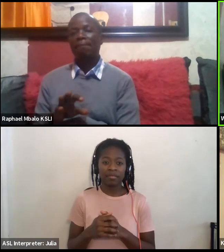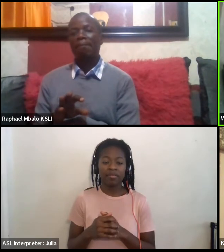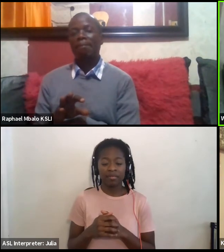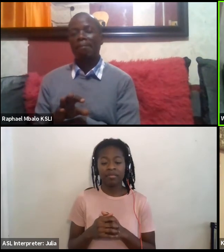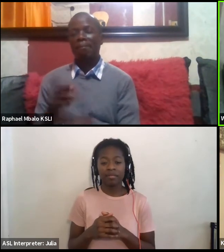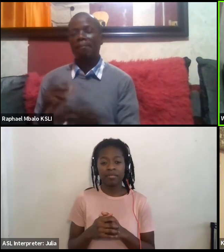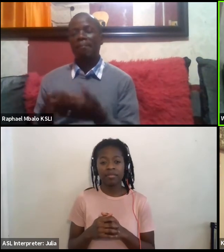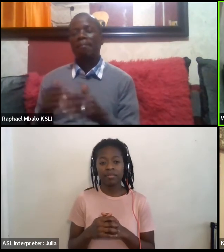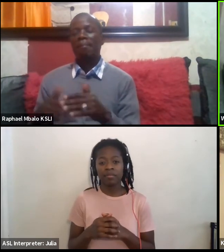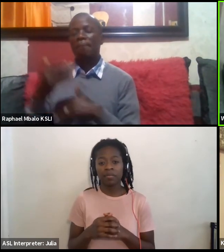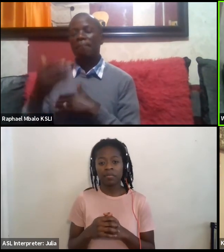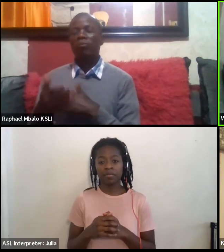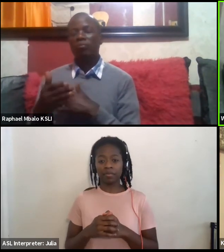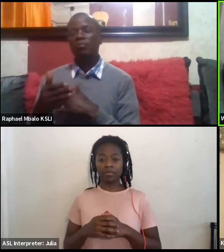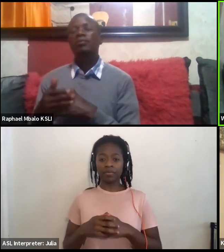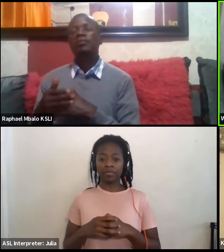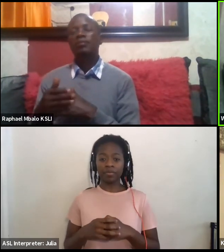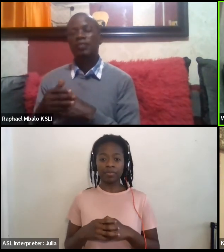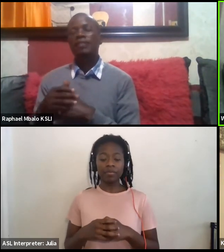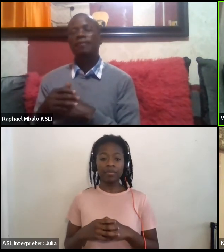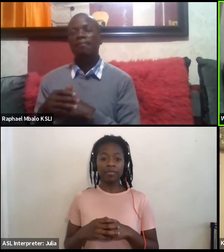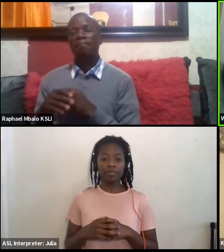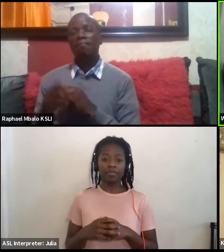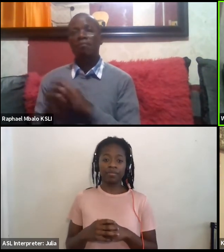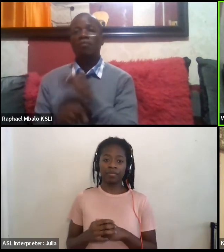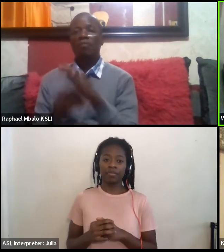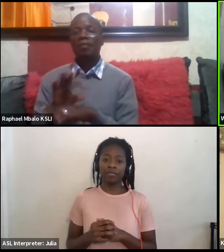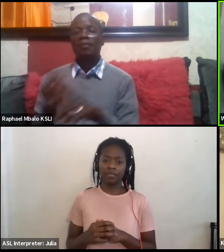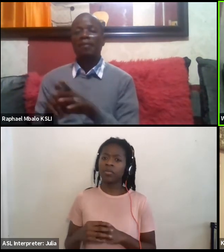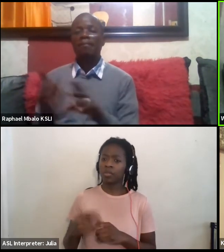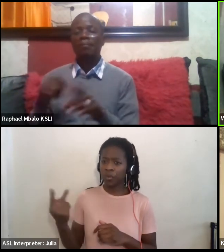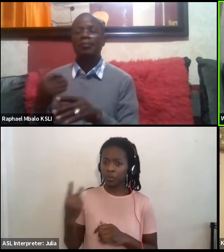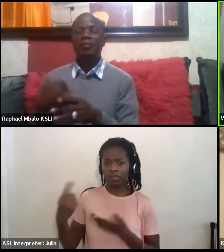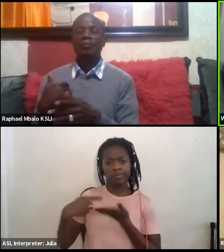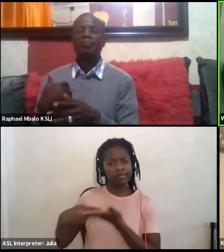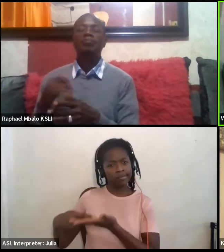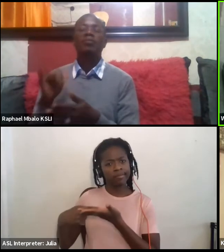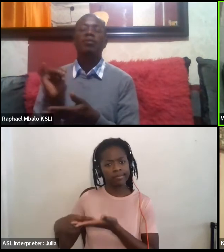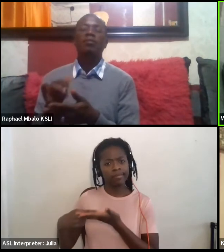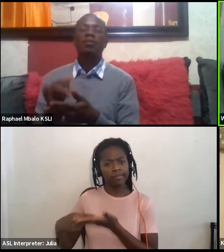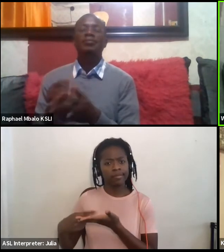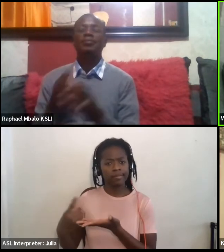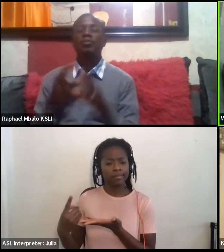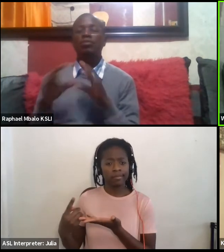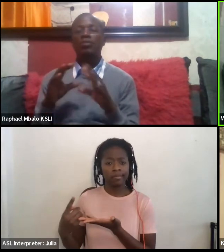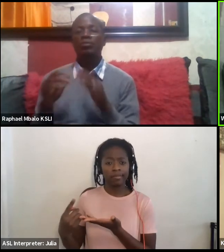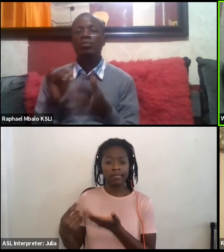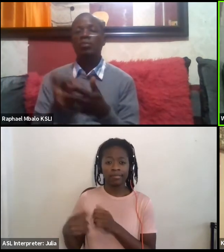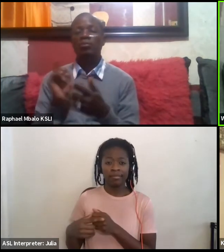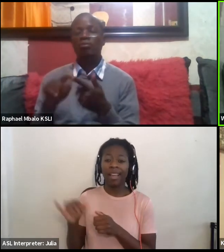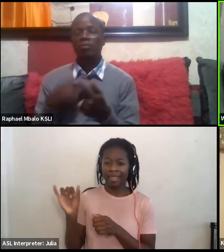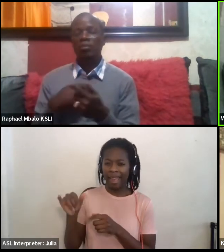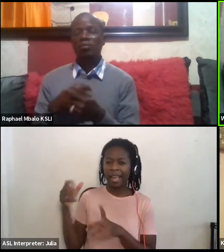So we had that conversation and that to me is a perfect summary of directing.